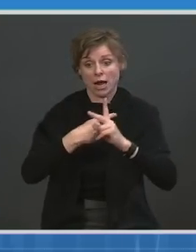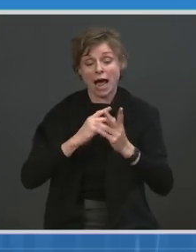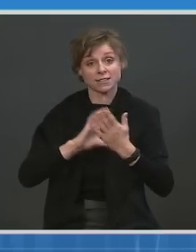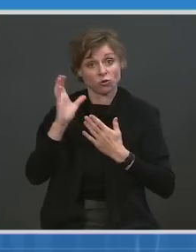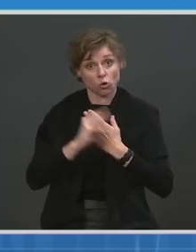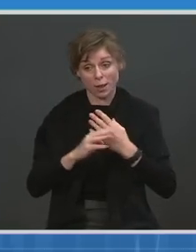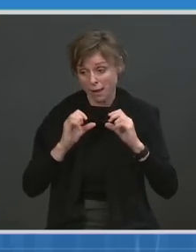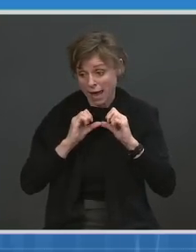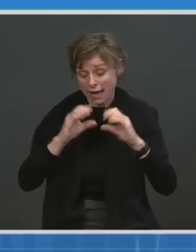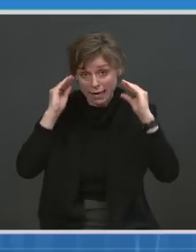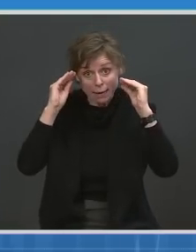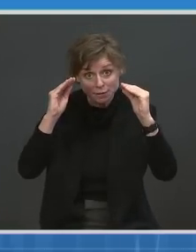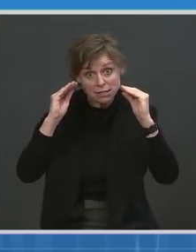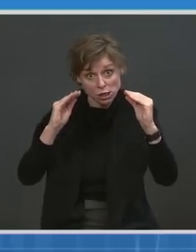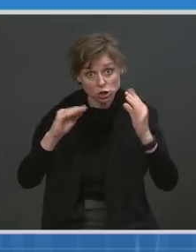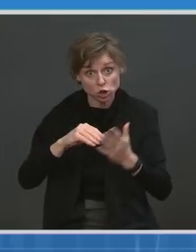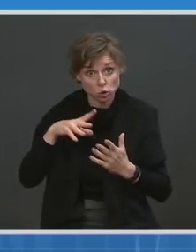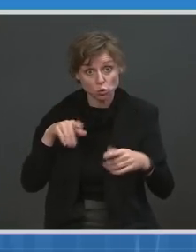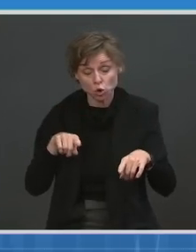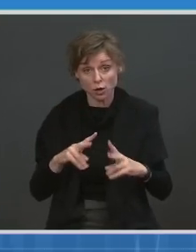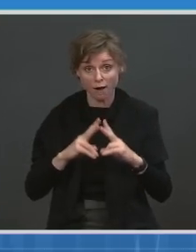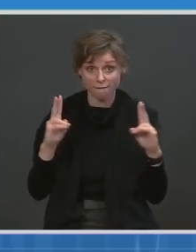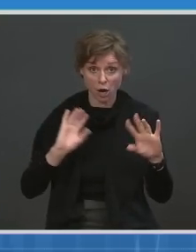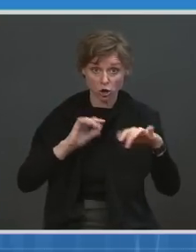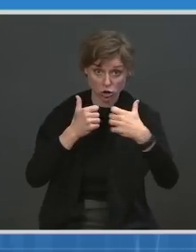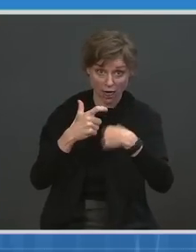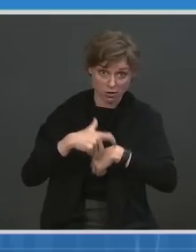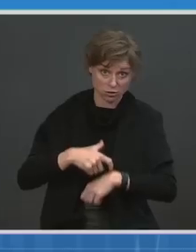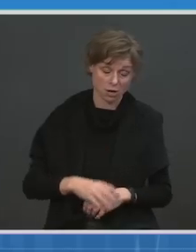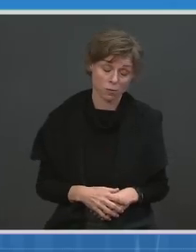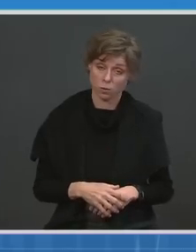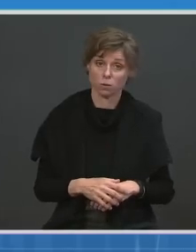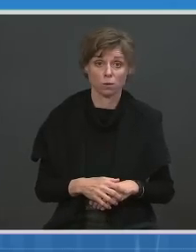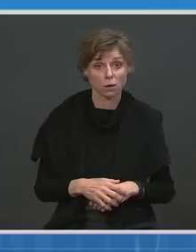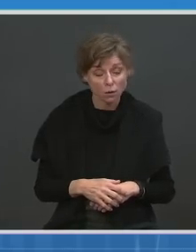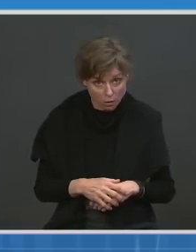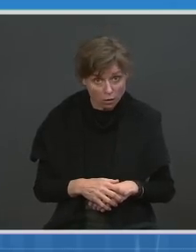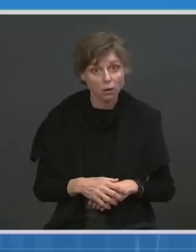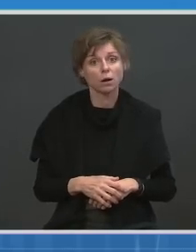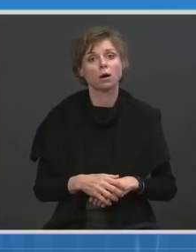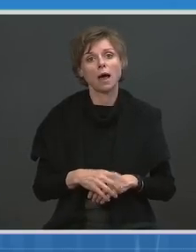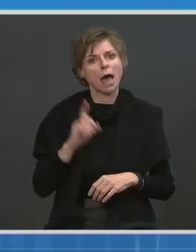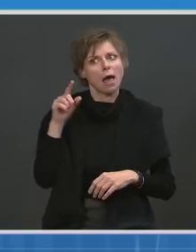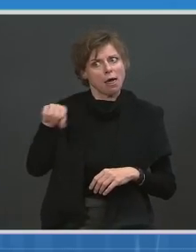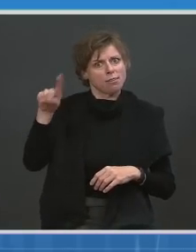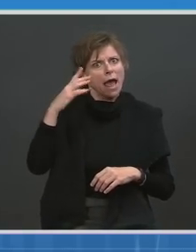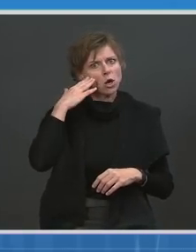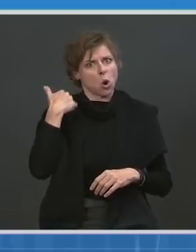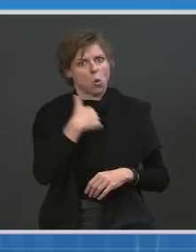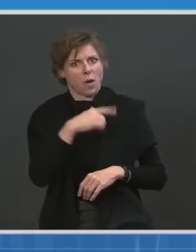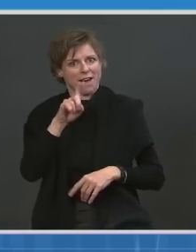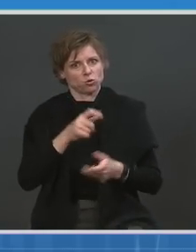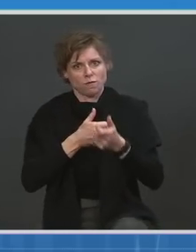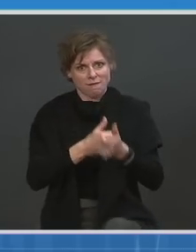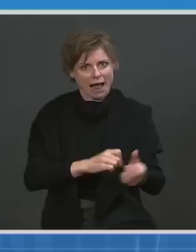I've spoken to the teachers unions. They know that we need to follow the science and to make our guidance based on that science,